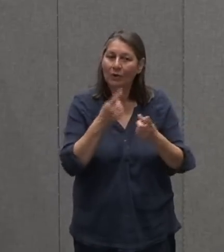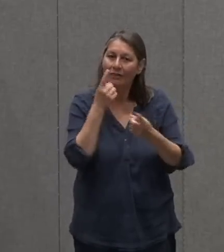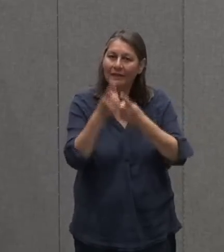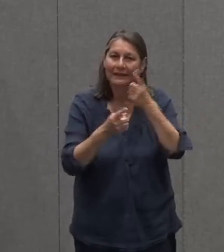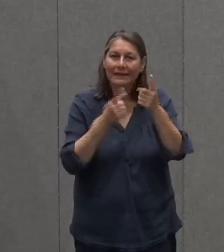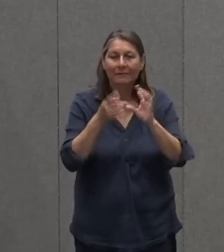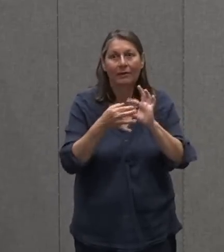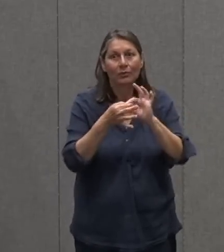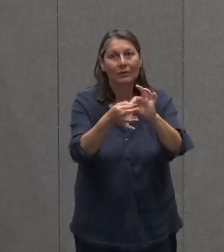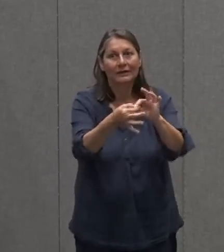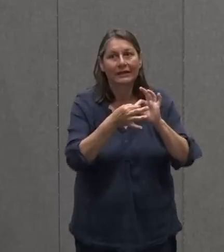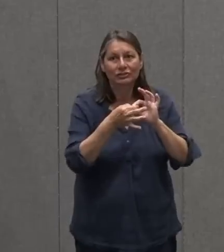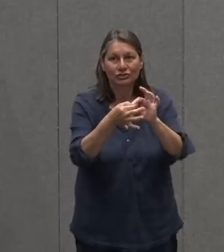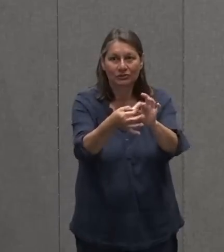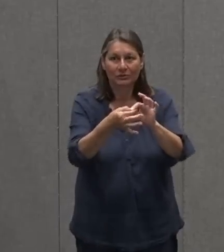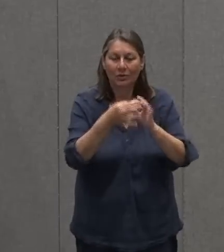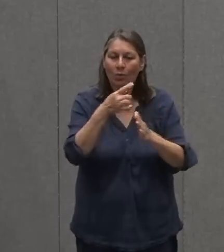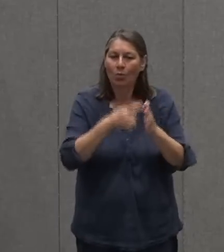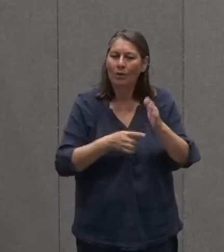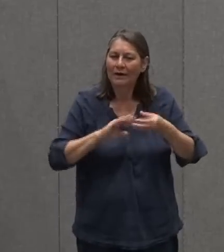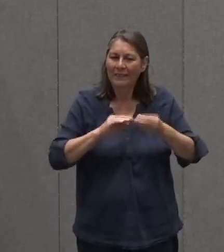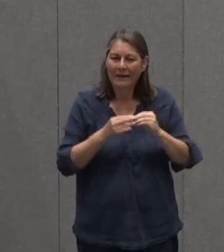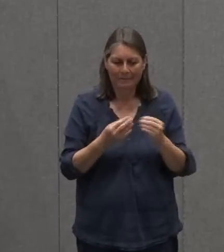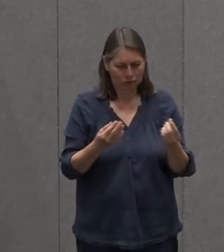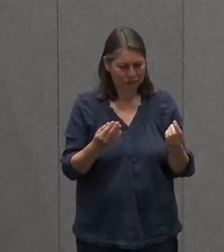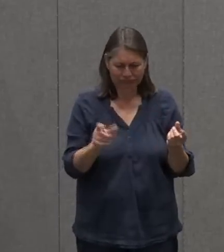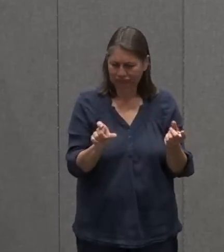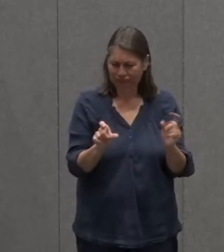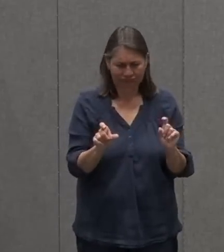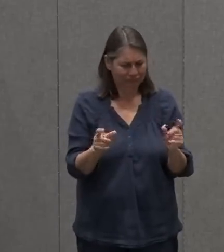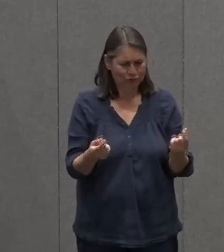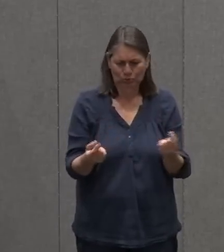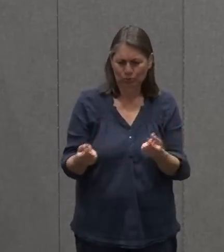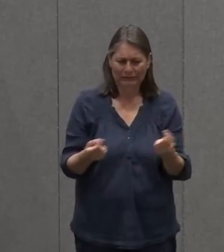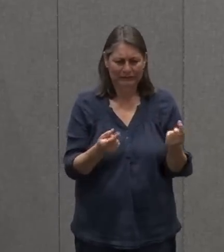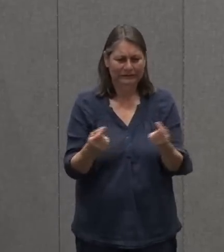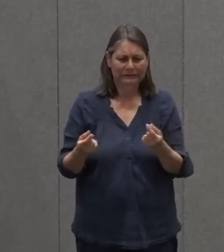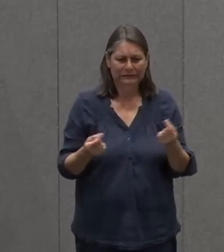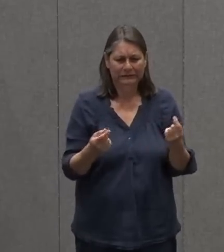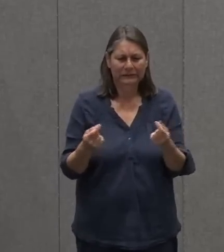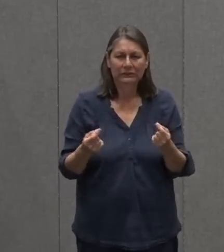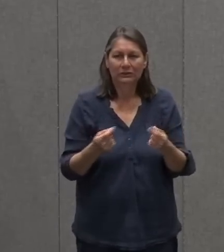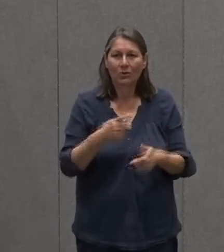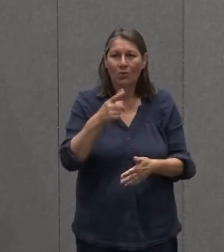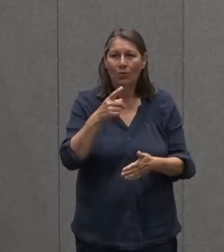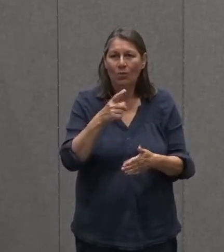and what the numbers are doing, okay? We wanna kind of figure out what is the operation that we're thinking about.